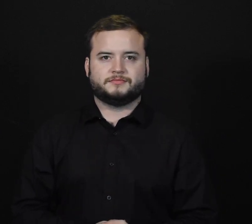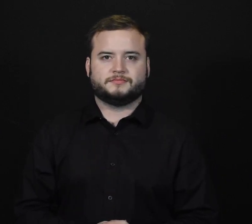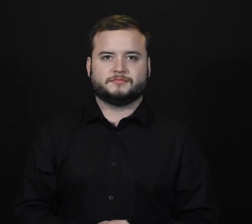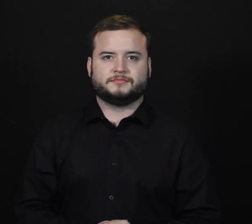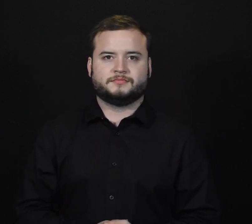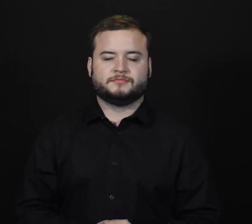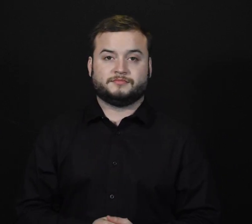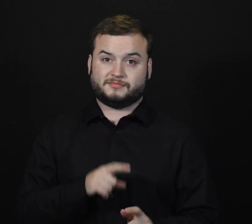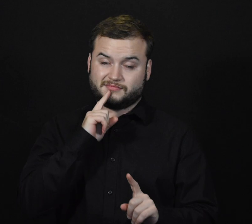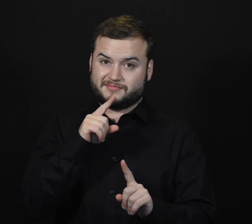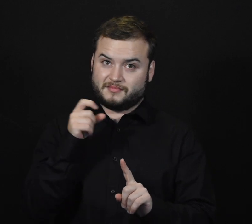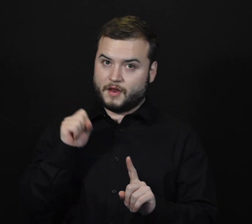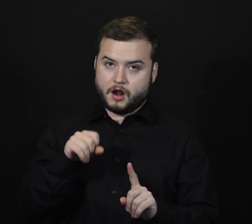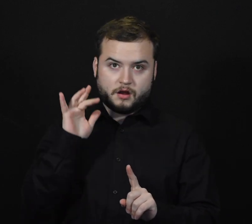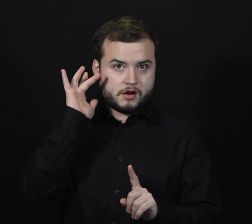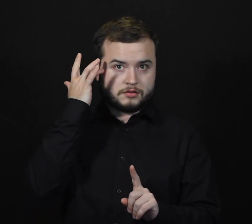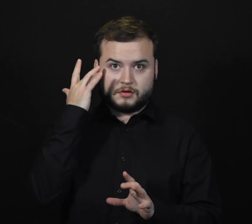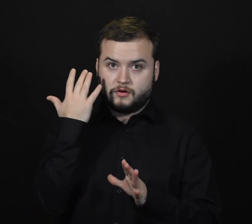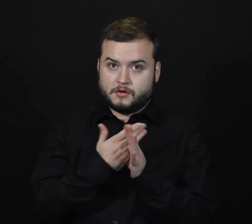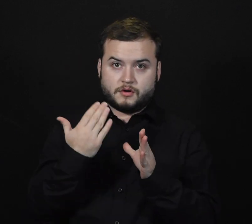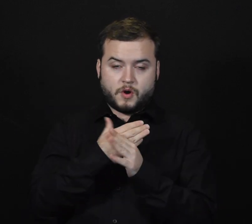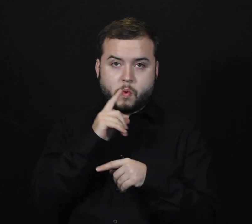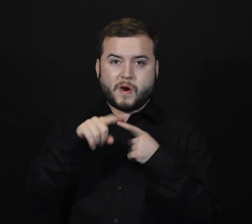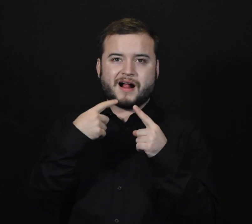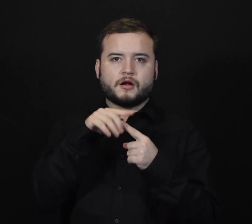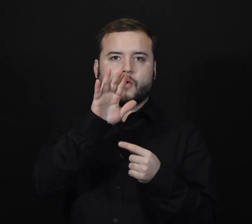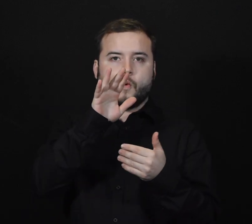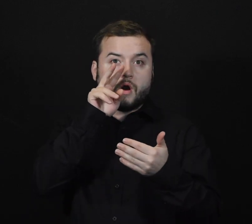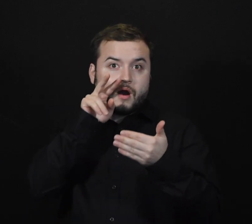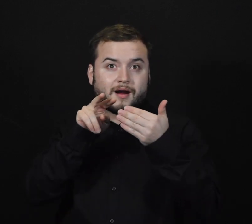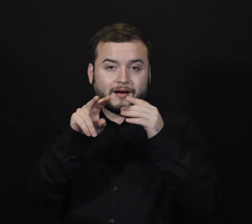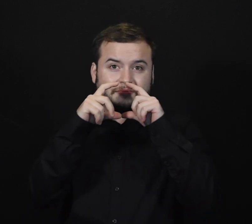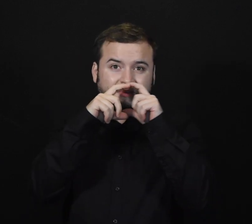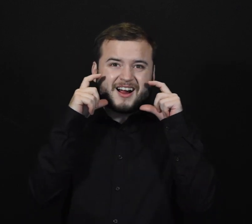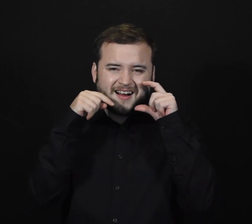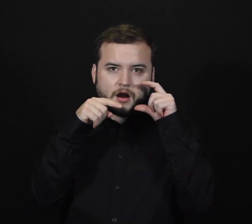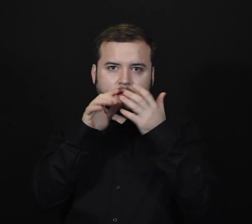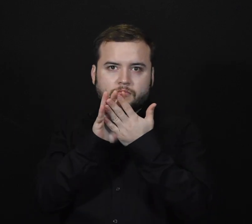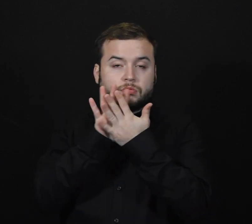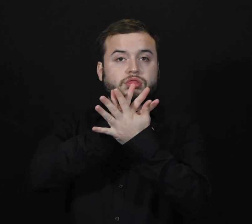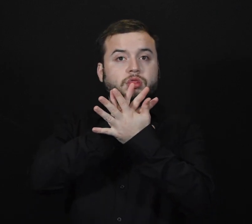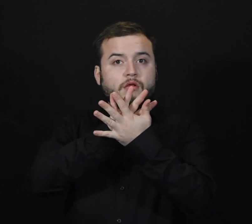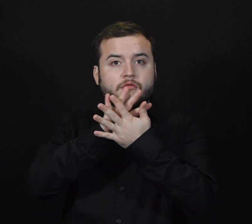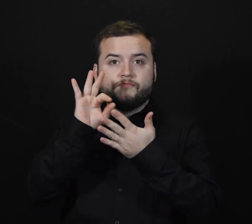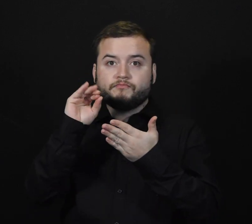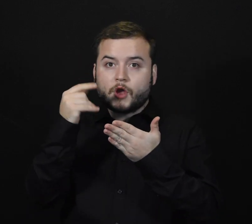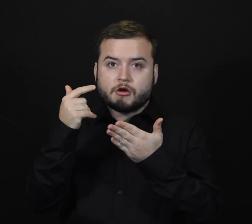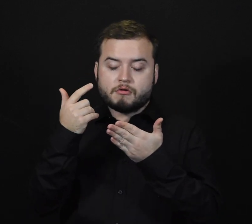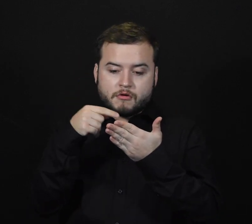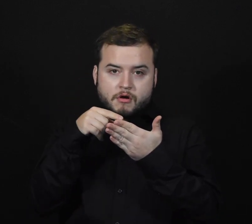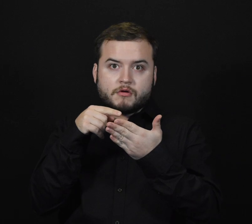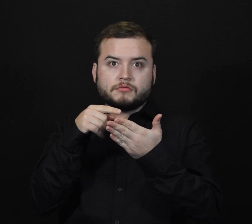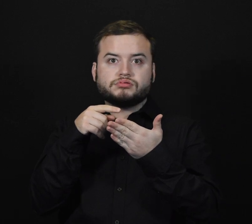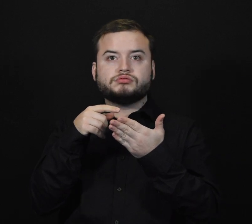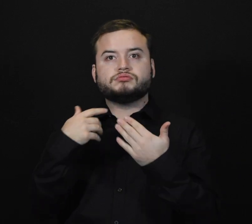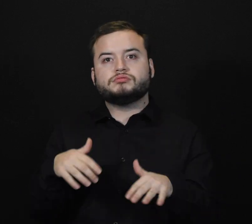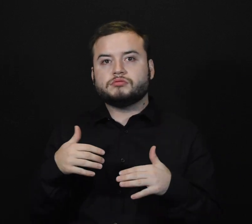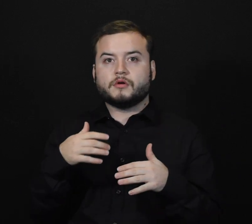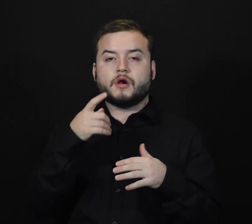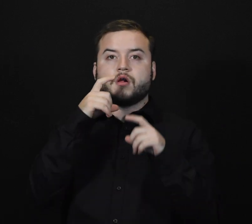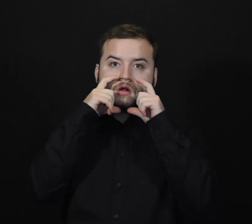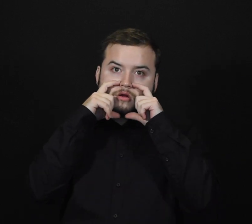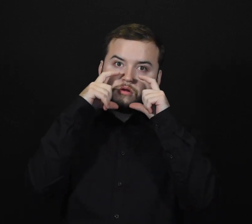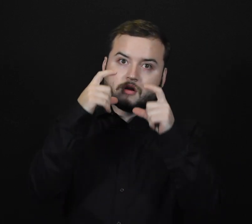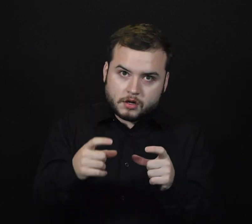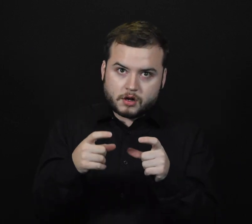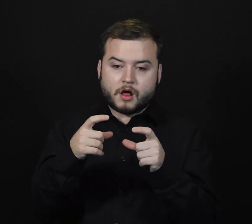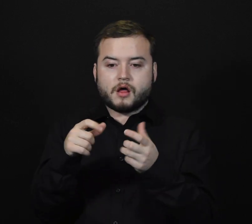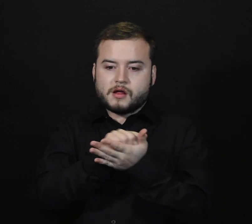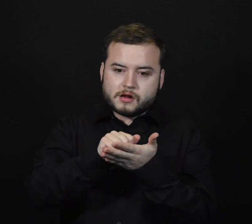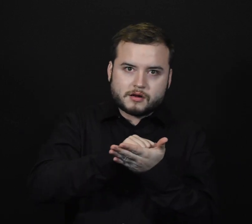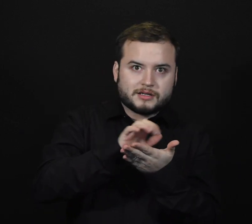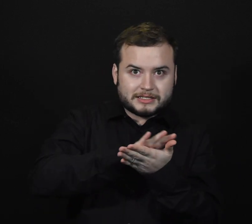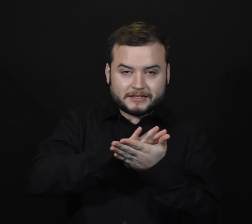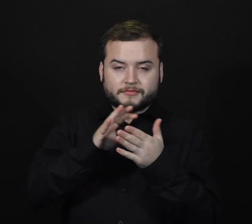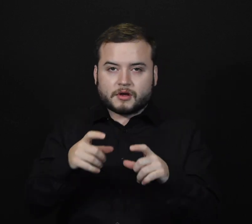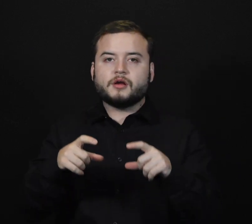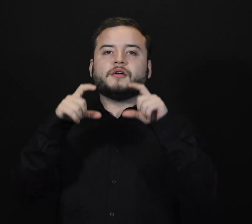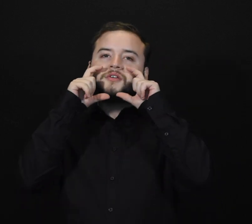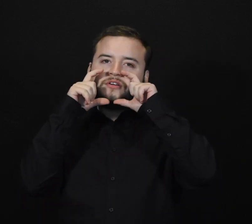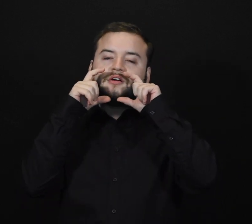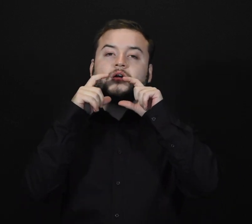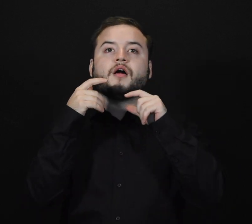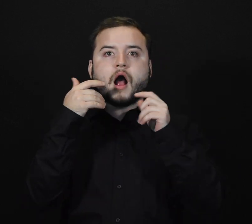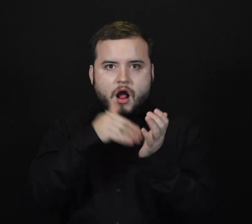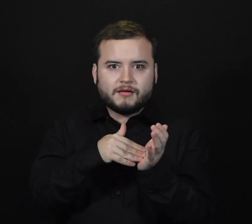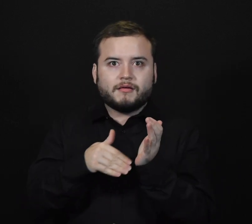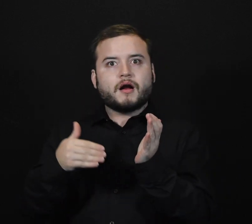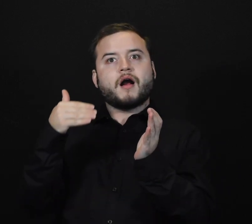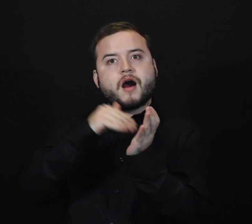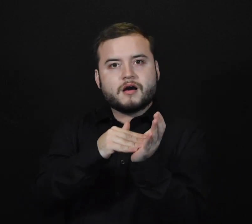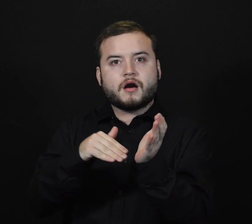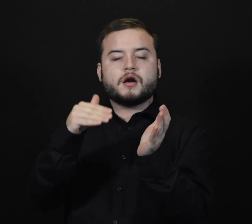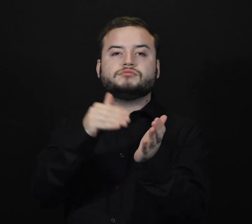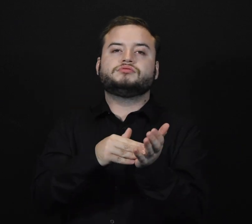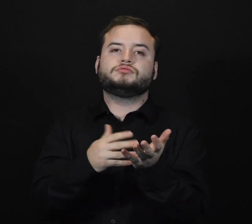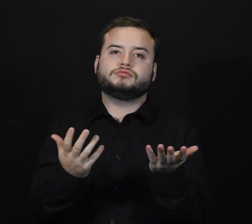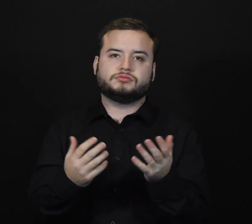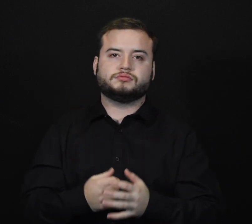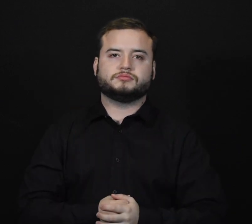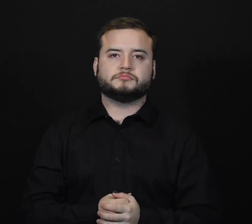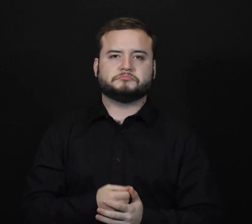It can be annoying when your transparent mask fogs up, making you take them off and clean them again from time to time.